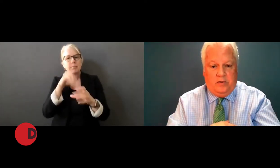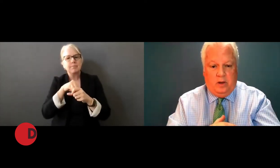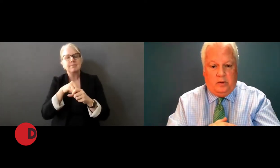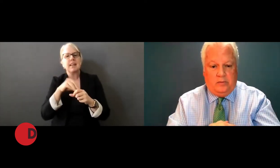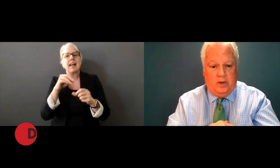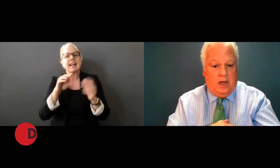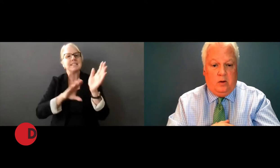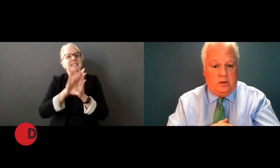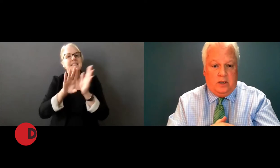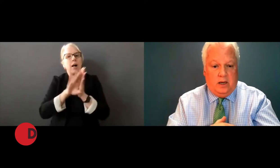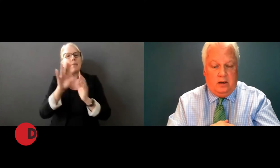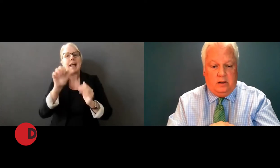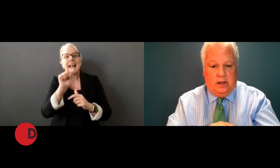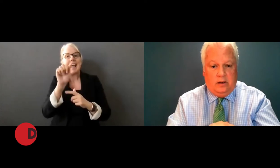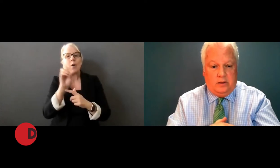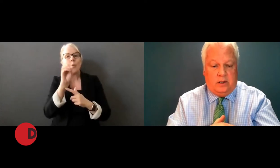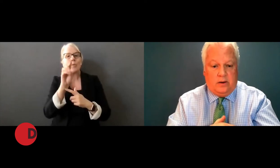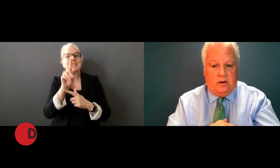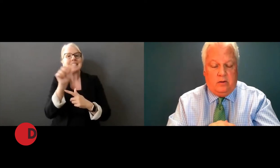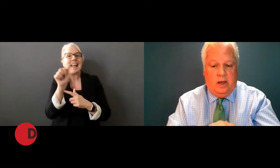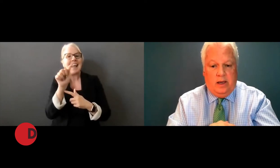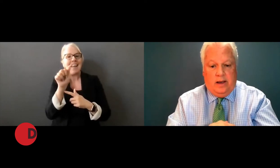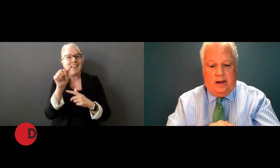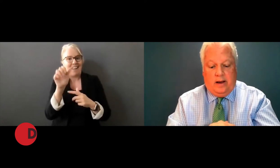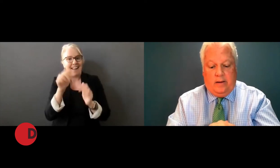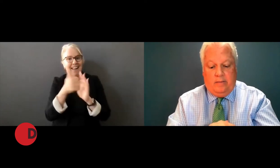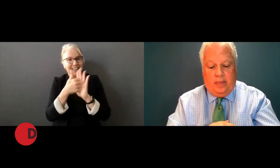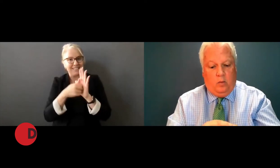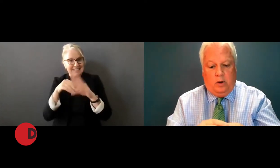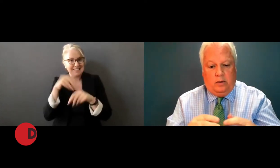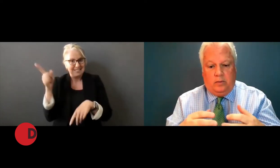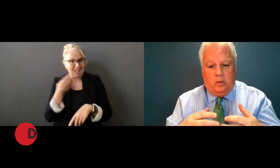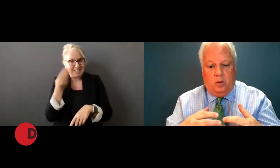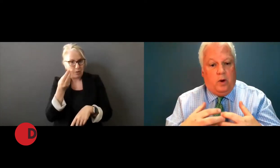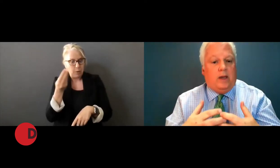to accessibility for several years including AODA in Ontario,